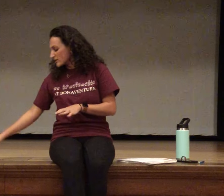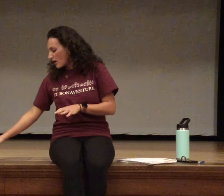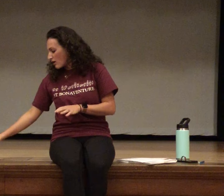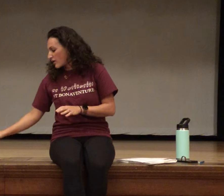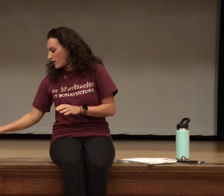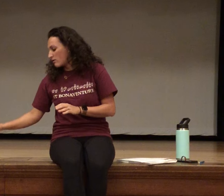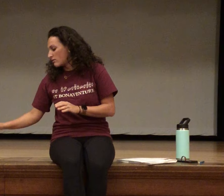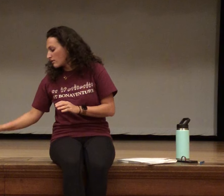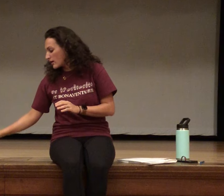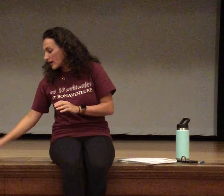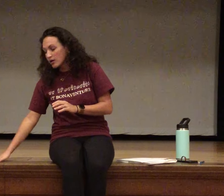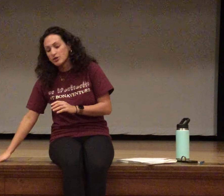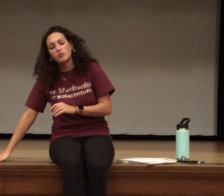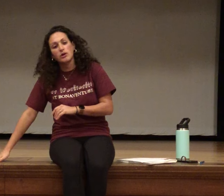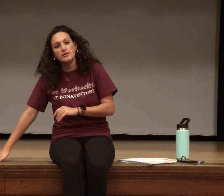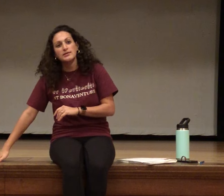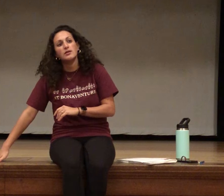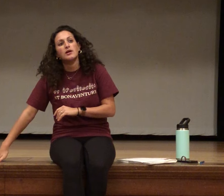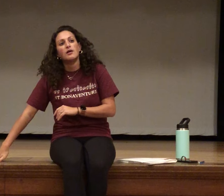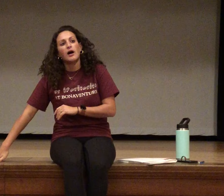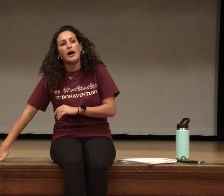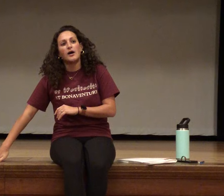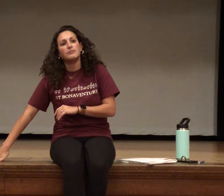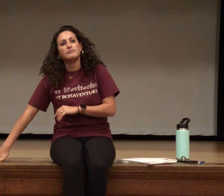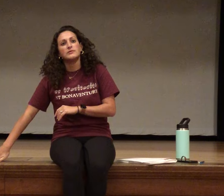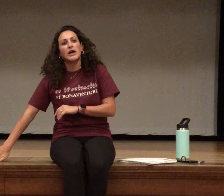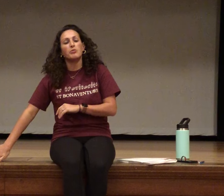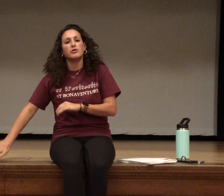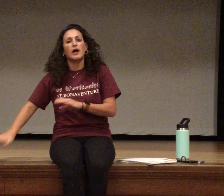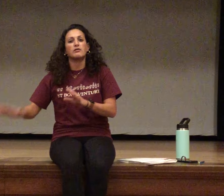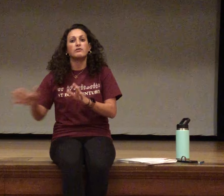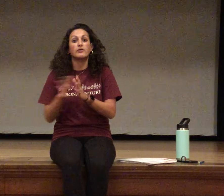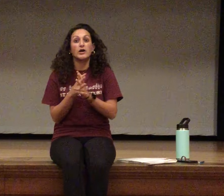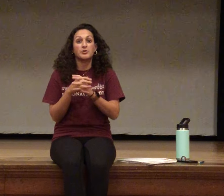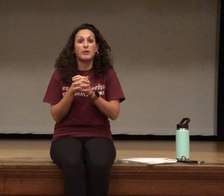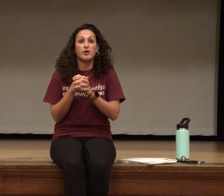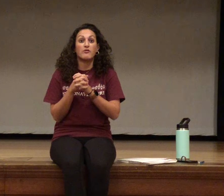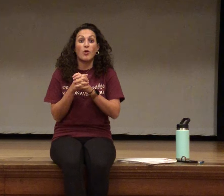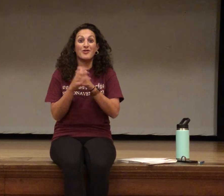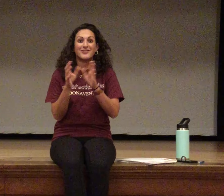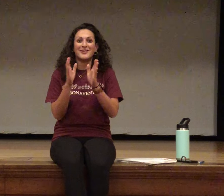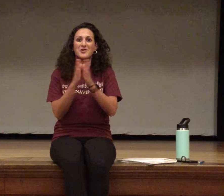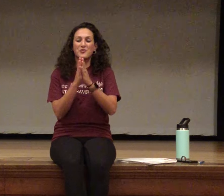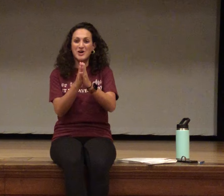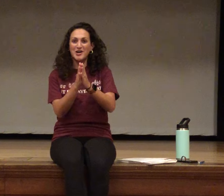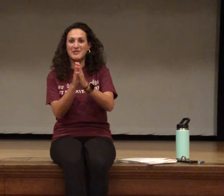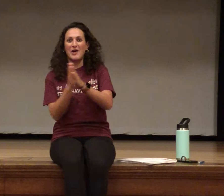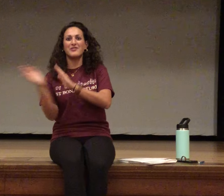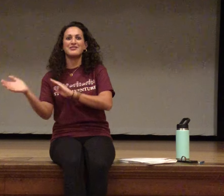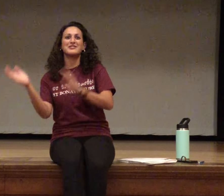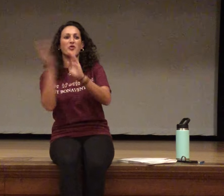here's all the English words um to help you kind of refresh your memory of what we talked about to